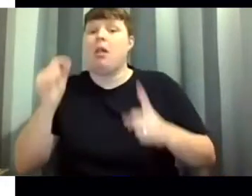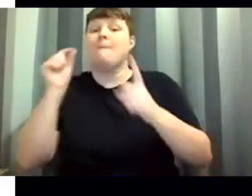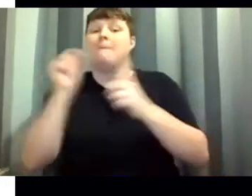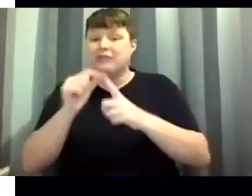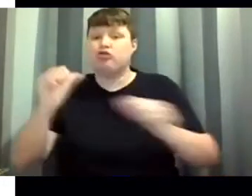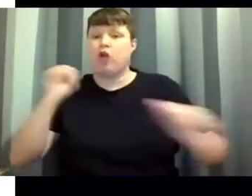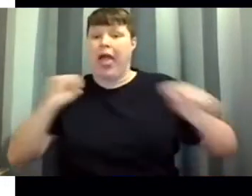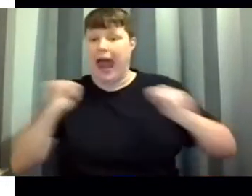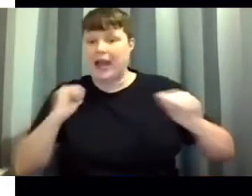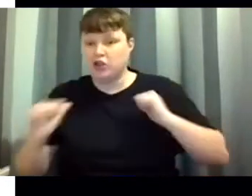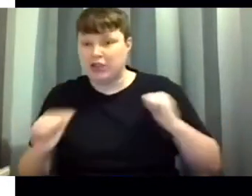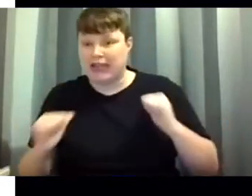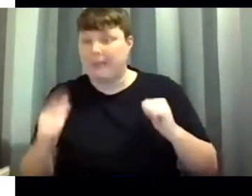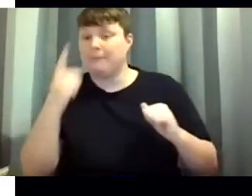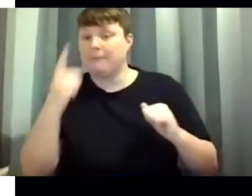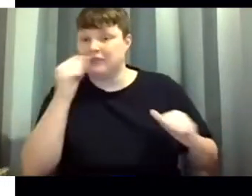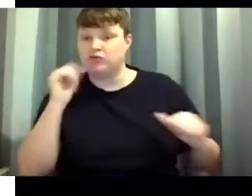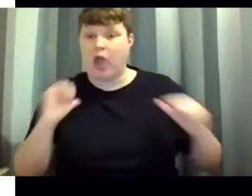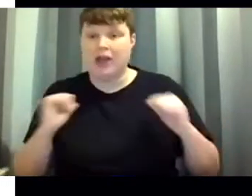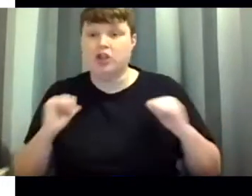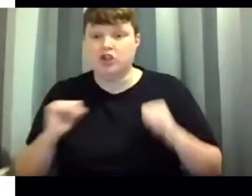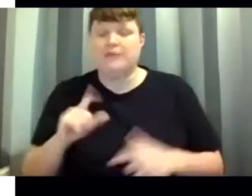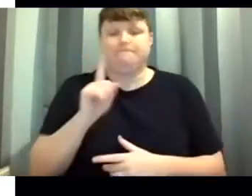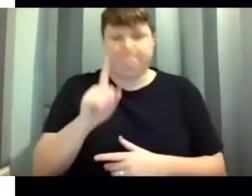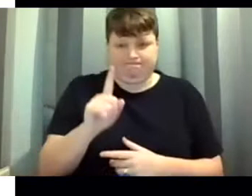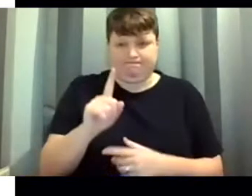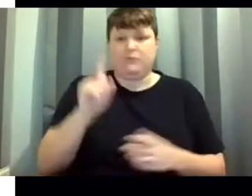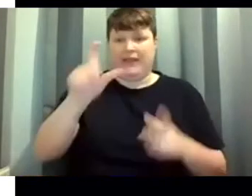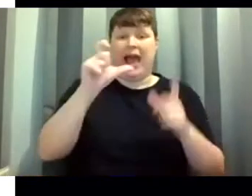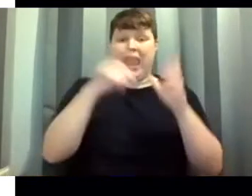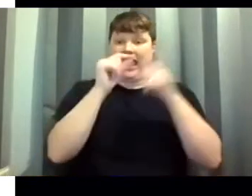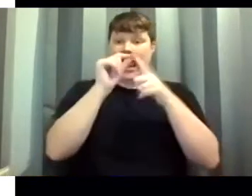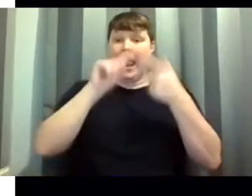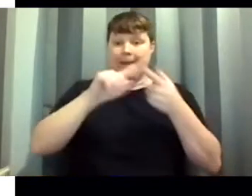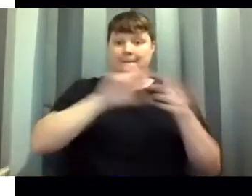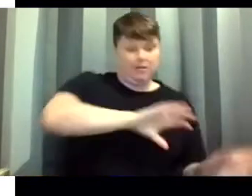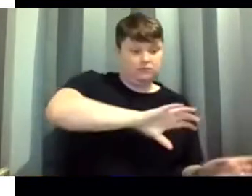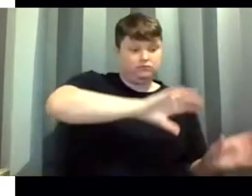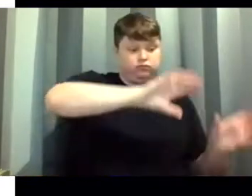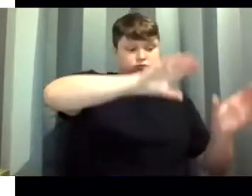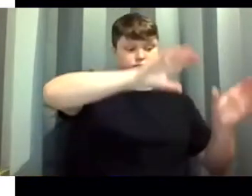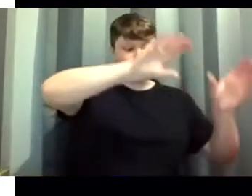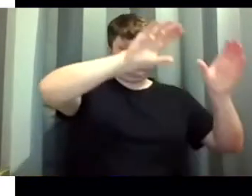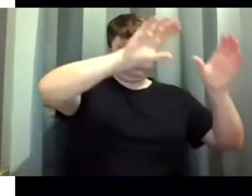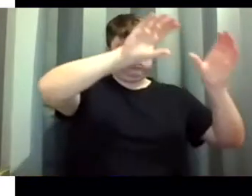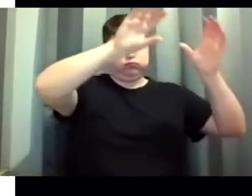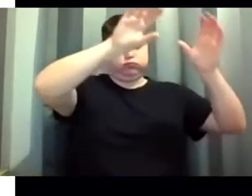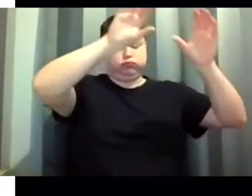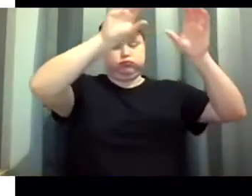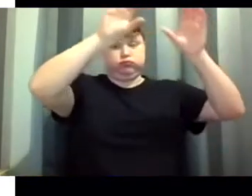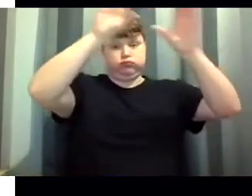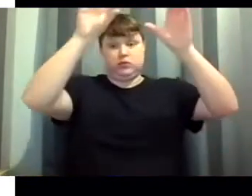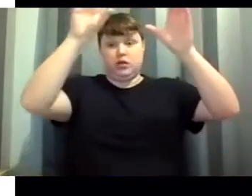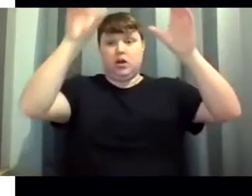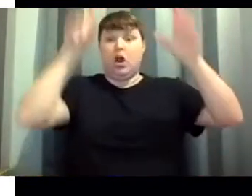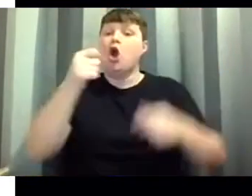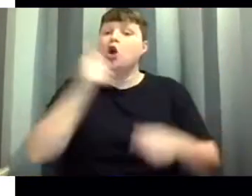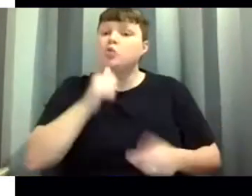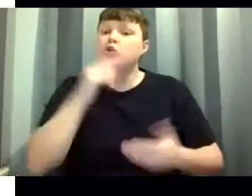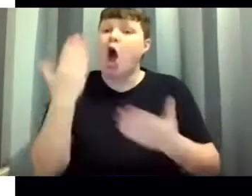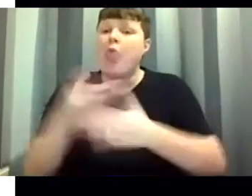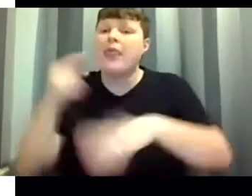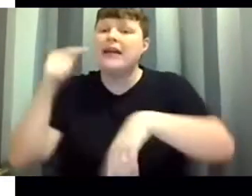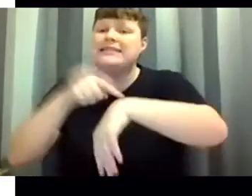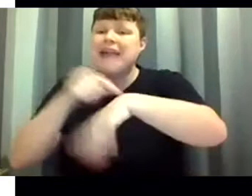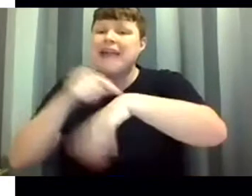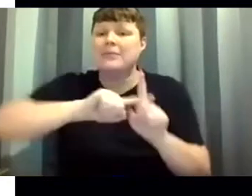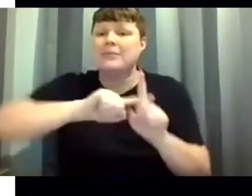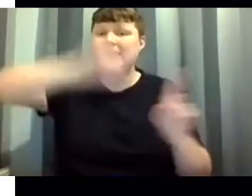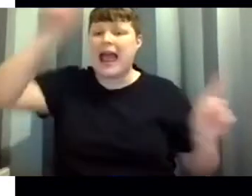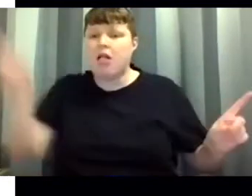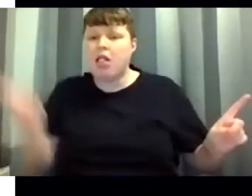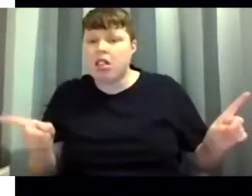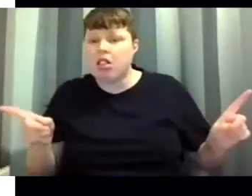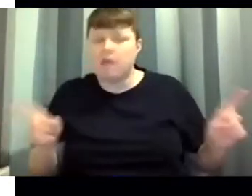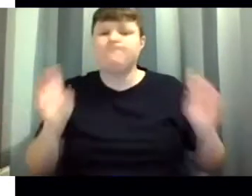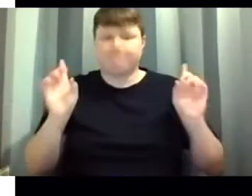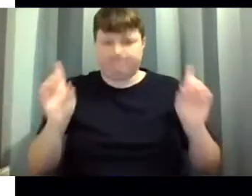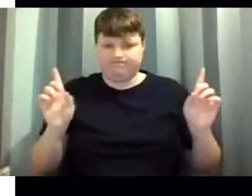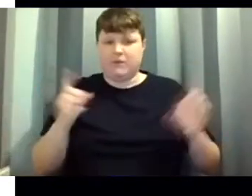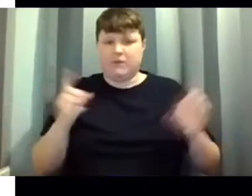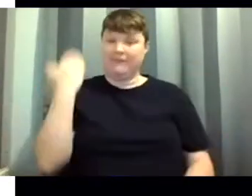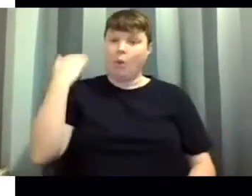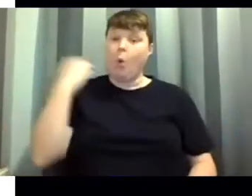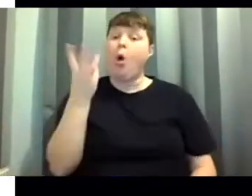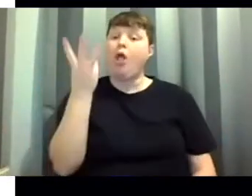environment. And that cape gets used up on a time scale that was previously set to 30 minutes.